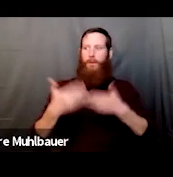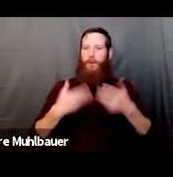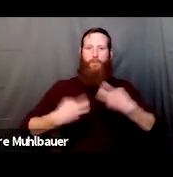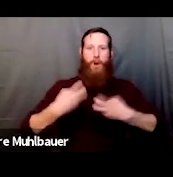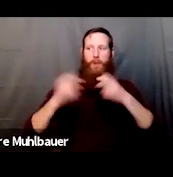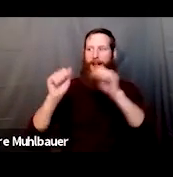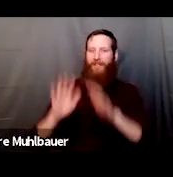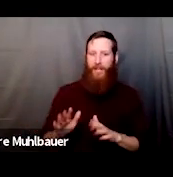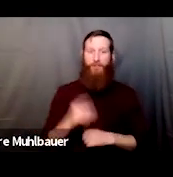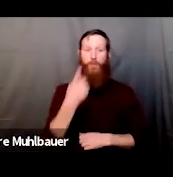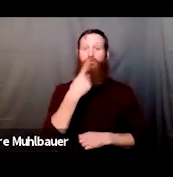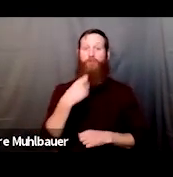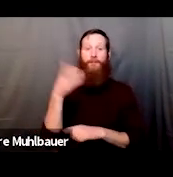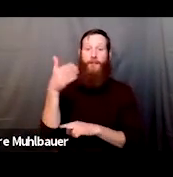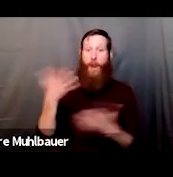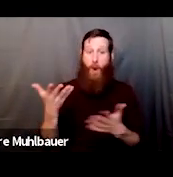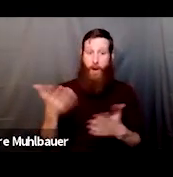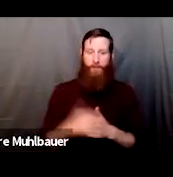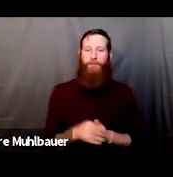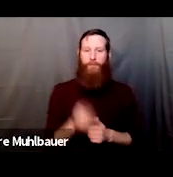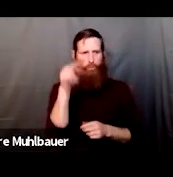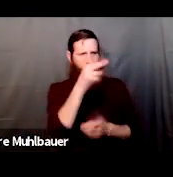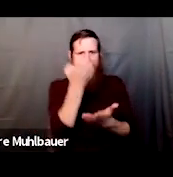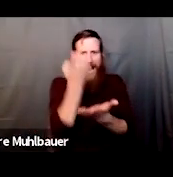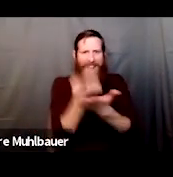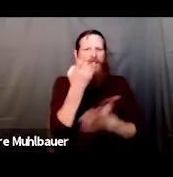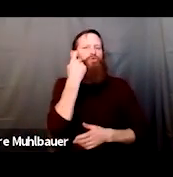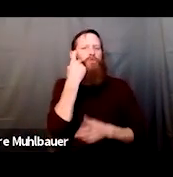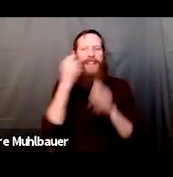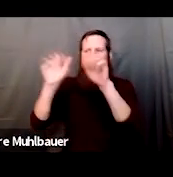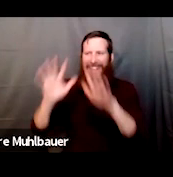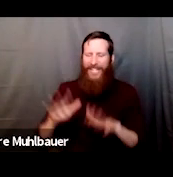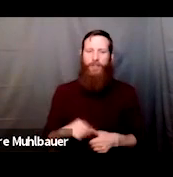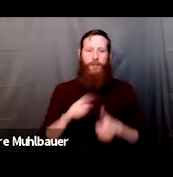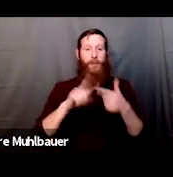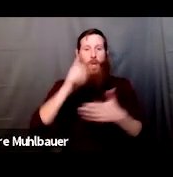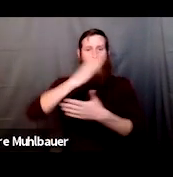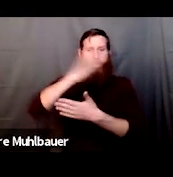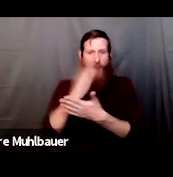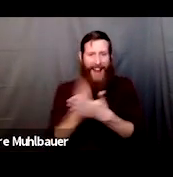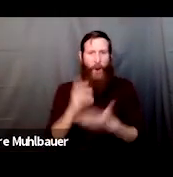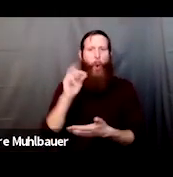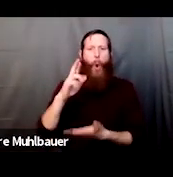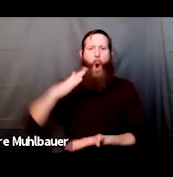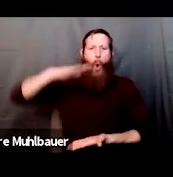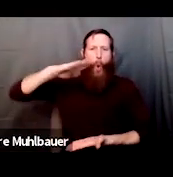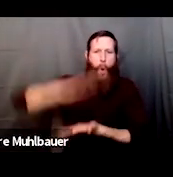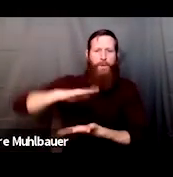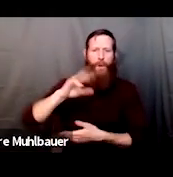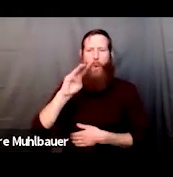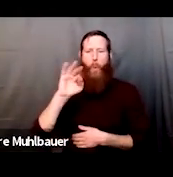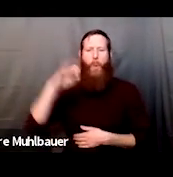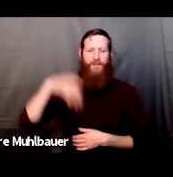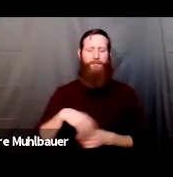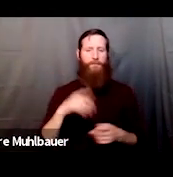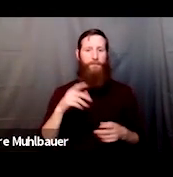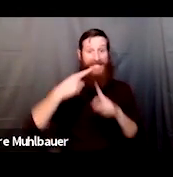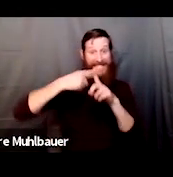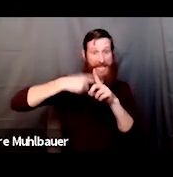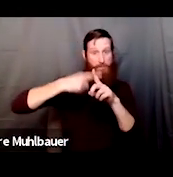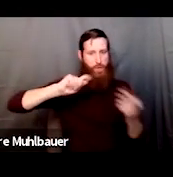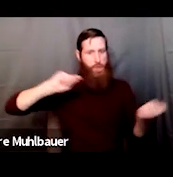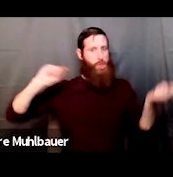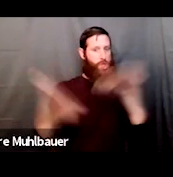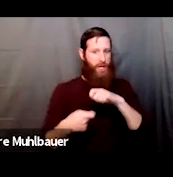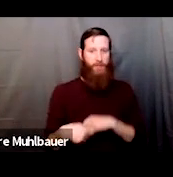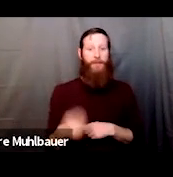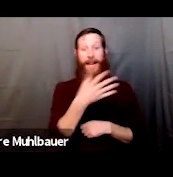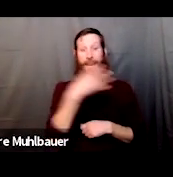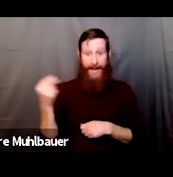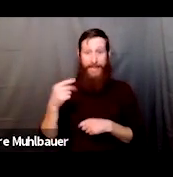and these red flags are evidence of recent avalanches, cracking or whumpfing, big changes in temperature, and big changes in precipitation